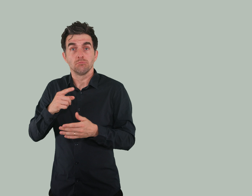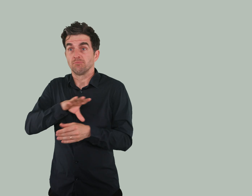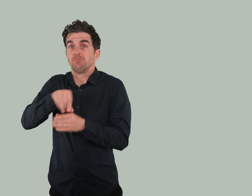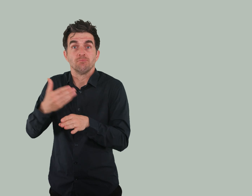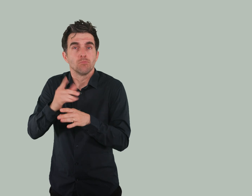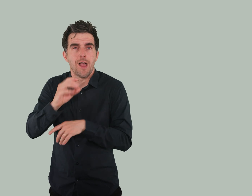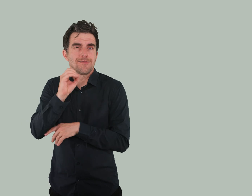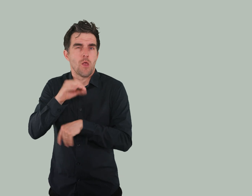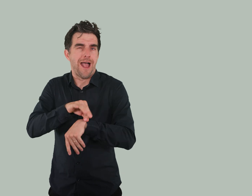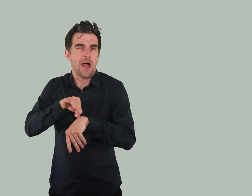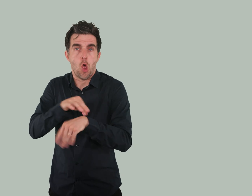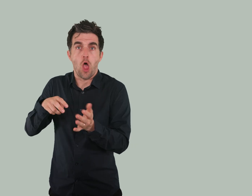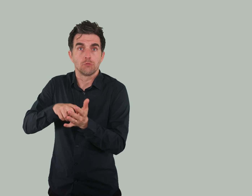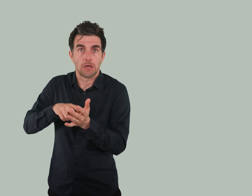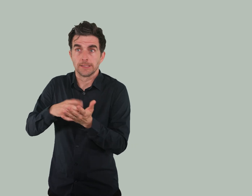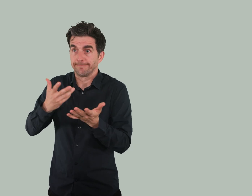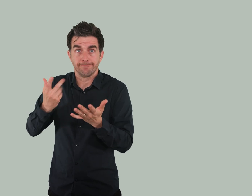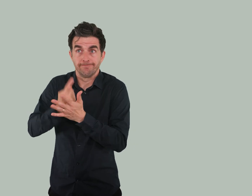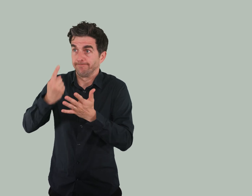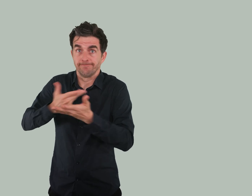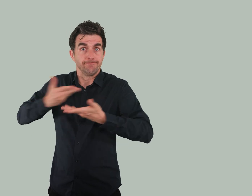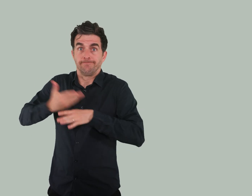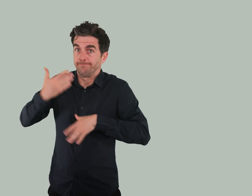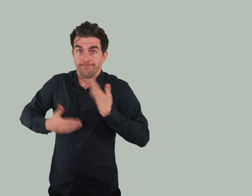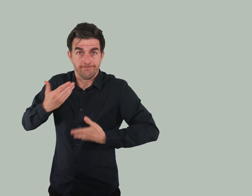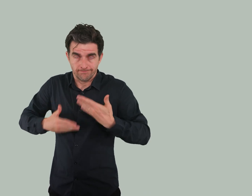More than one in ten are on zero-hours contracts,